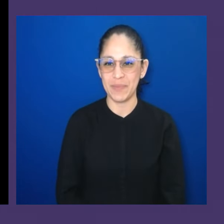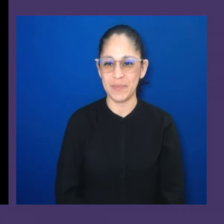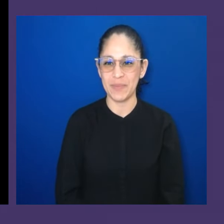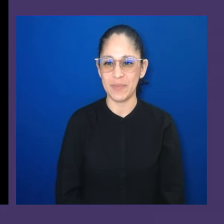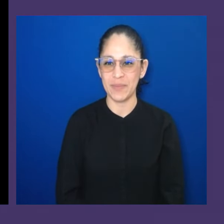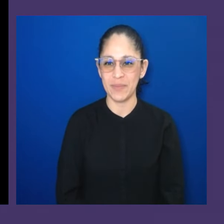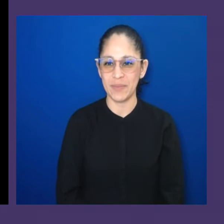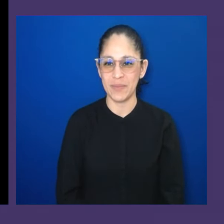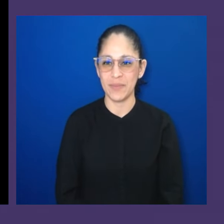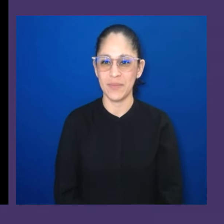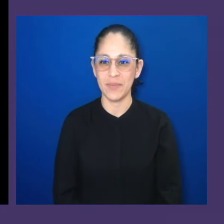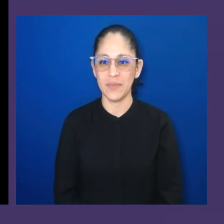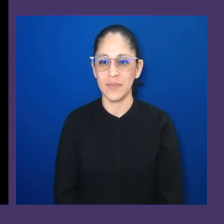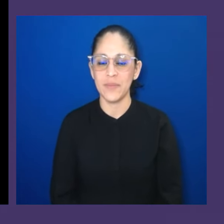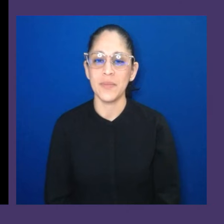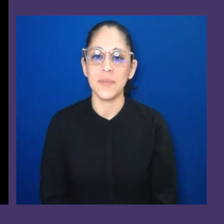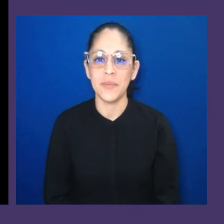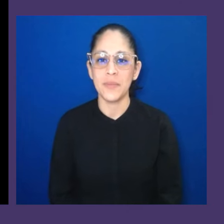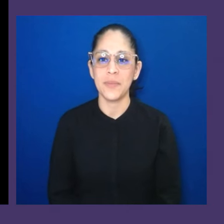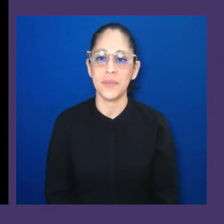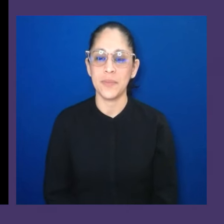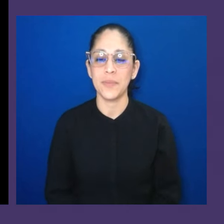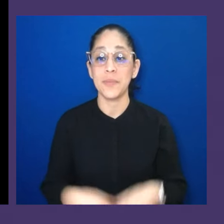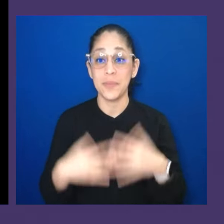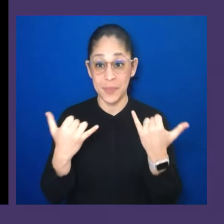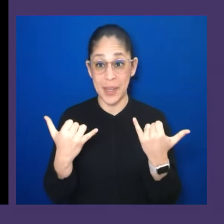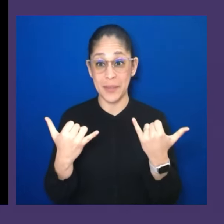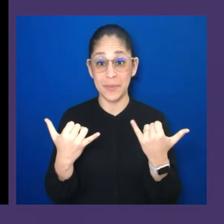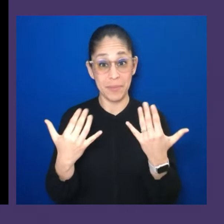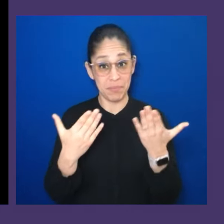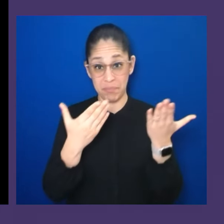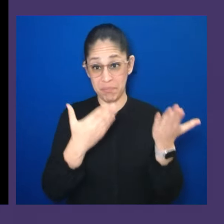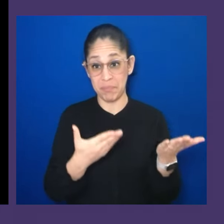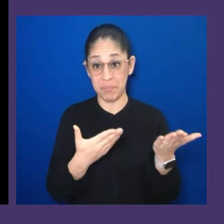I want to show you how my workflow,